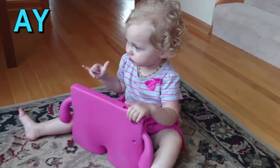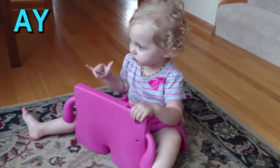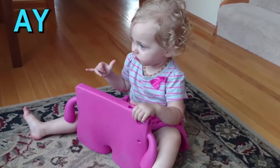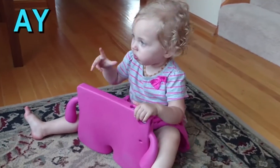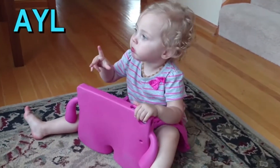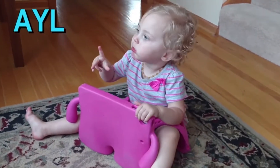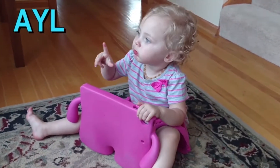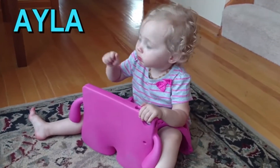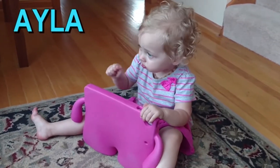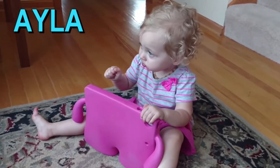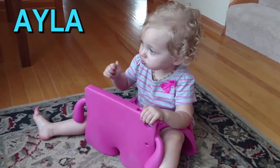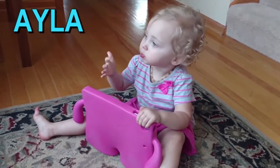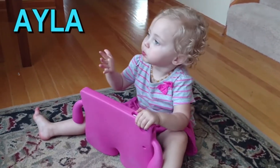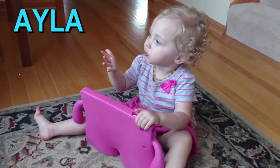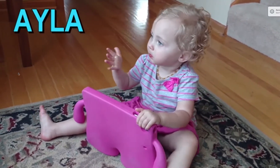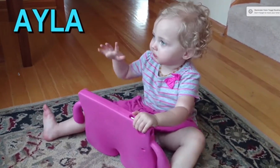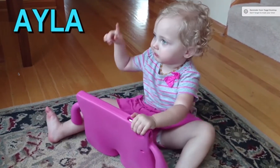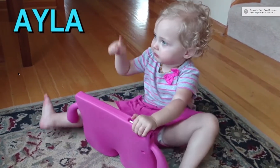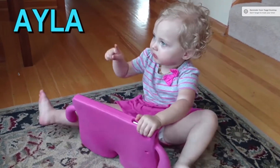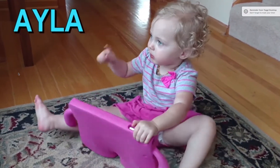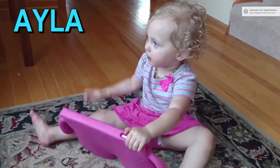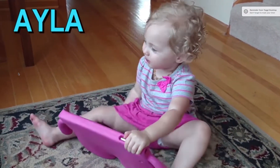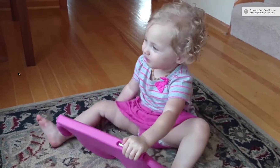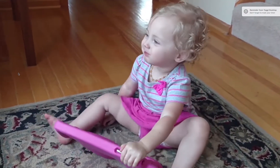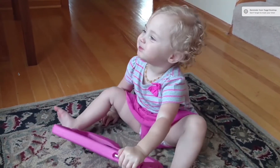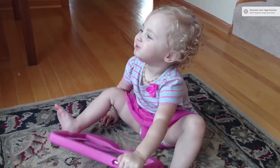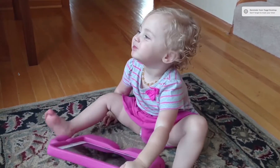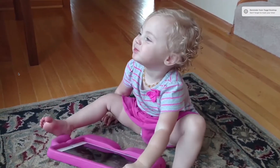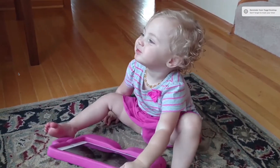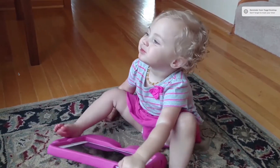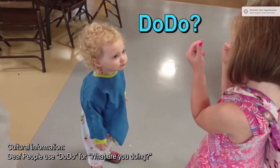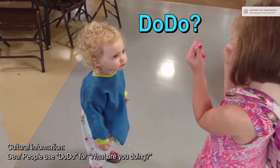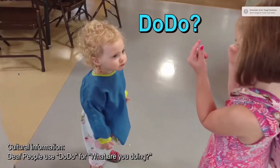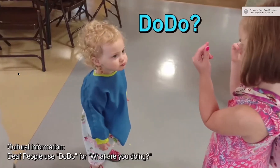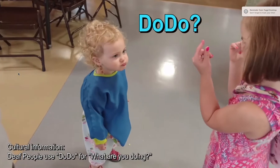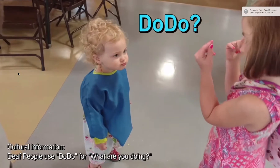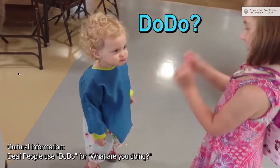AYLA